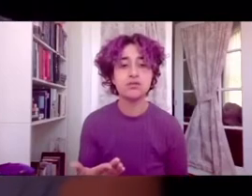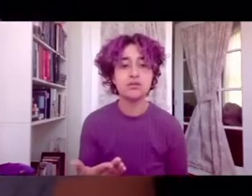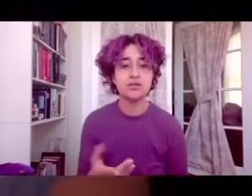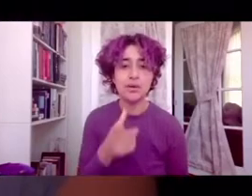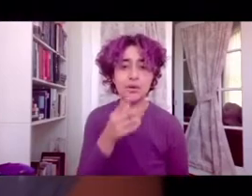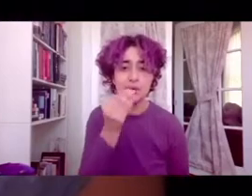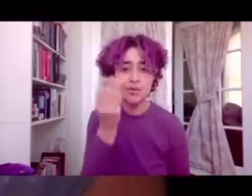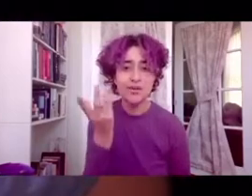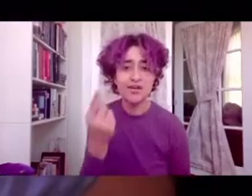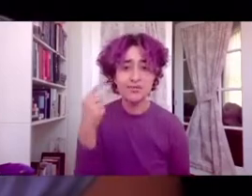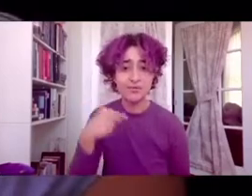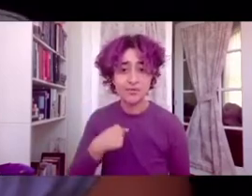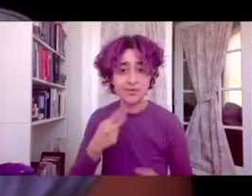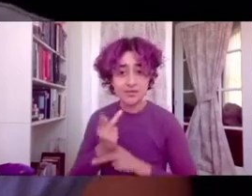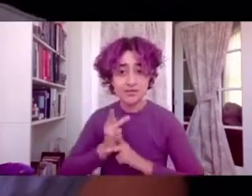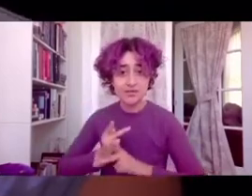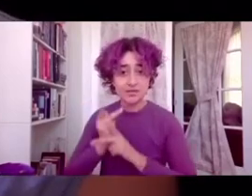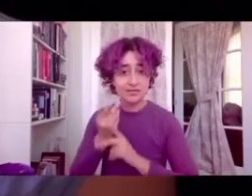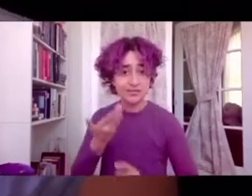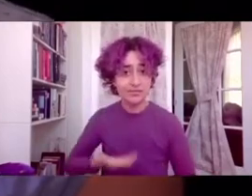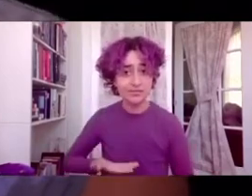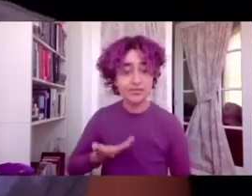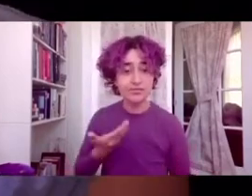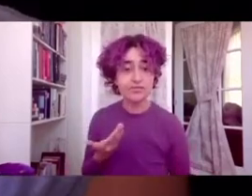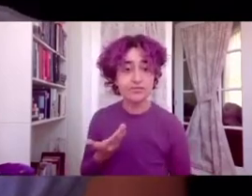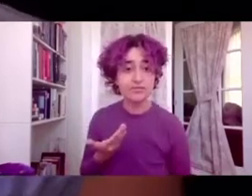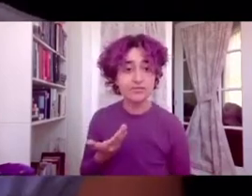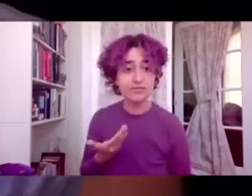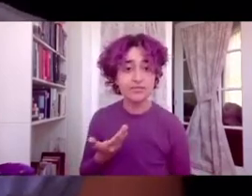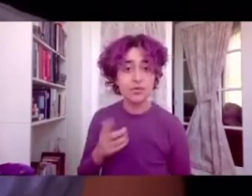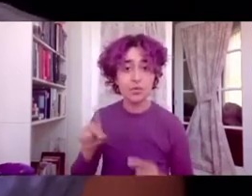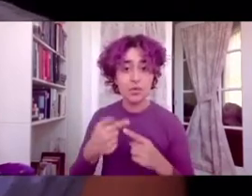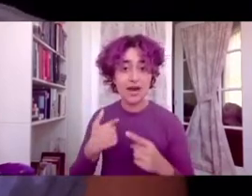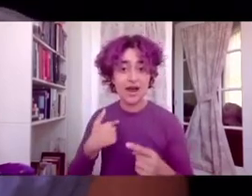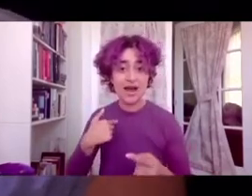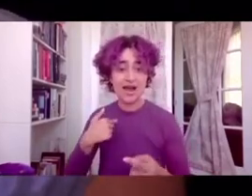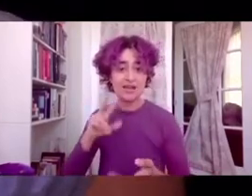Who cares for me when I am down and my heart cries